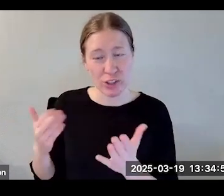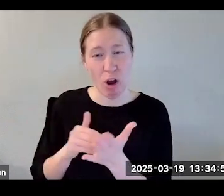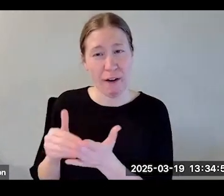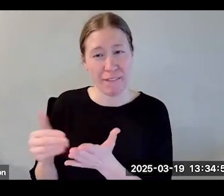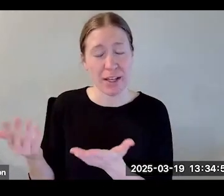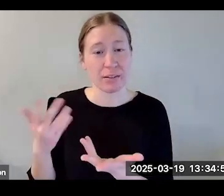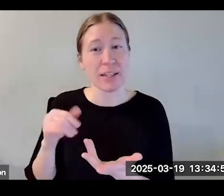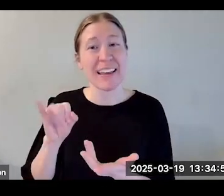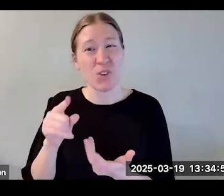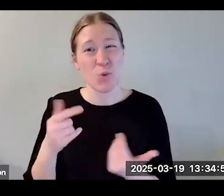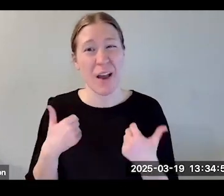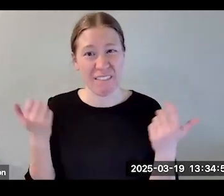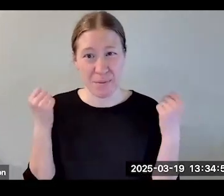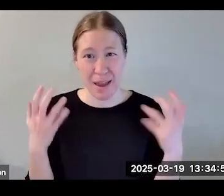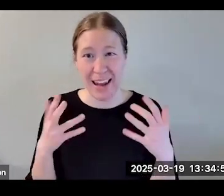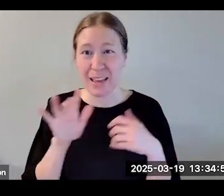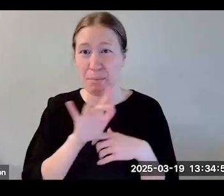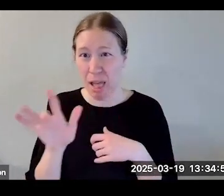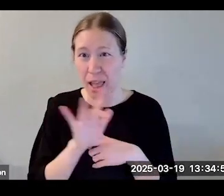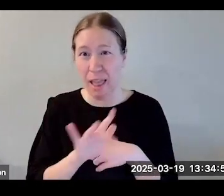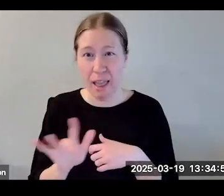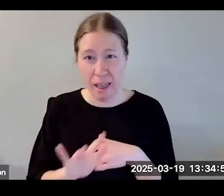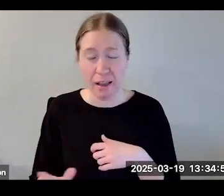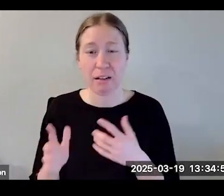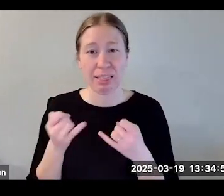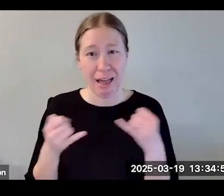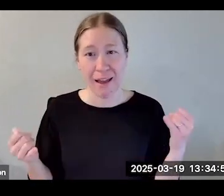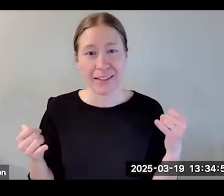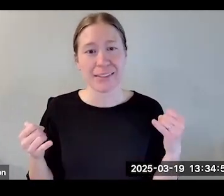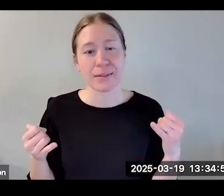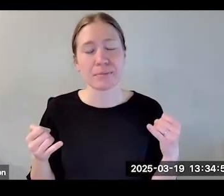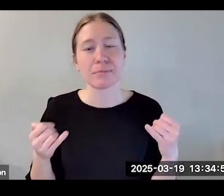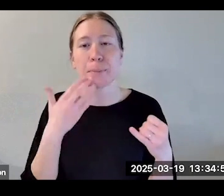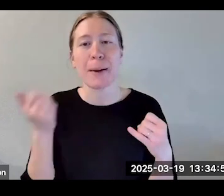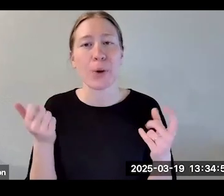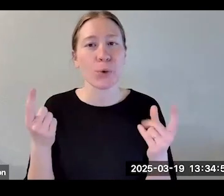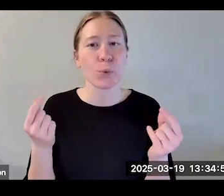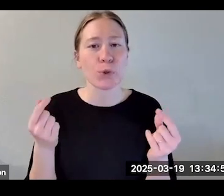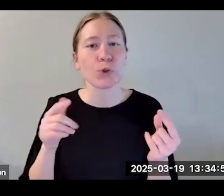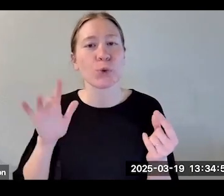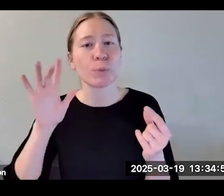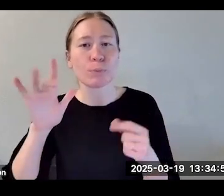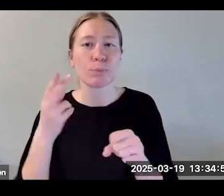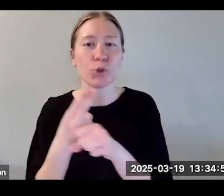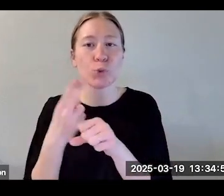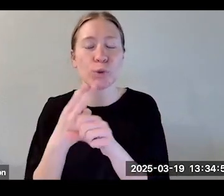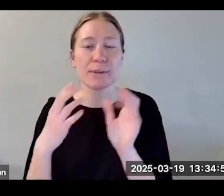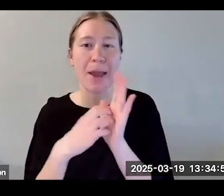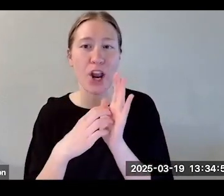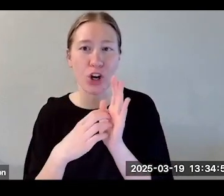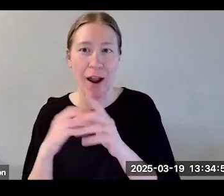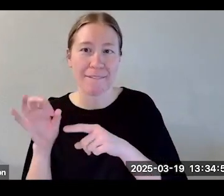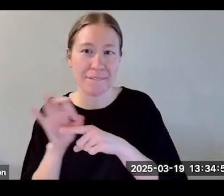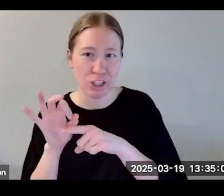it may be better to, instead, use the paragraph features to add a little bit of extra spacing before or after